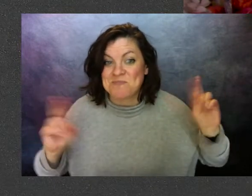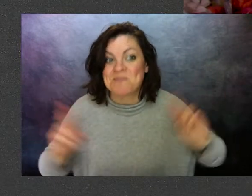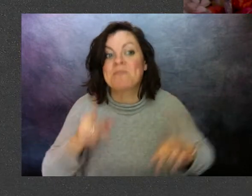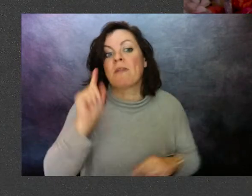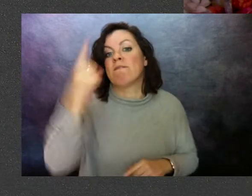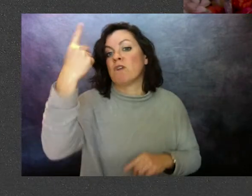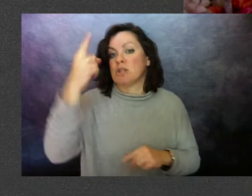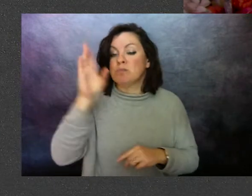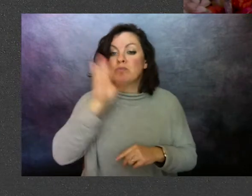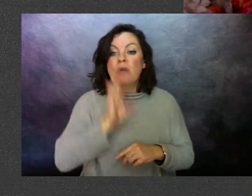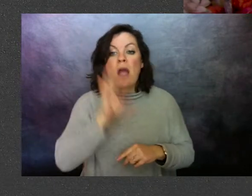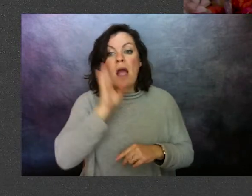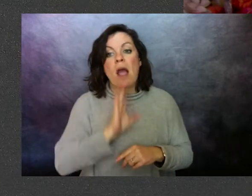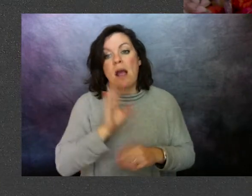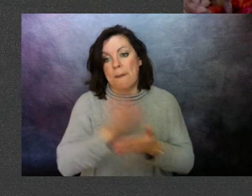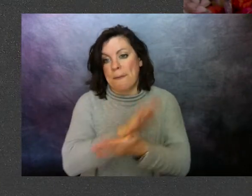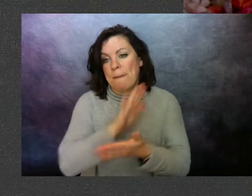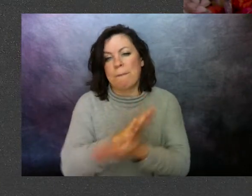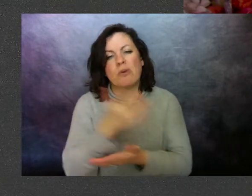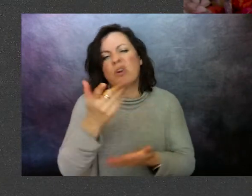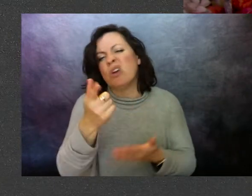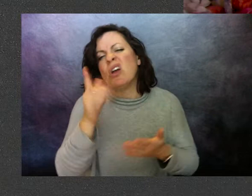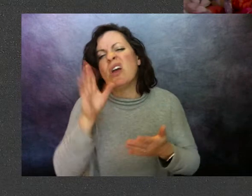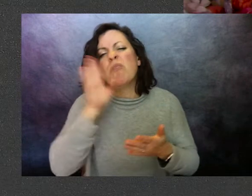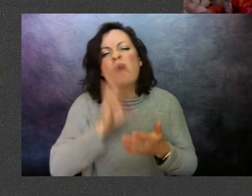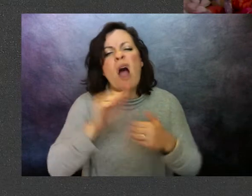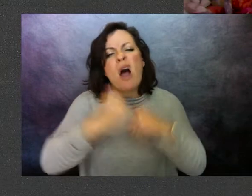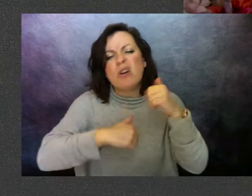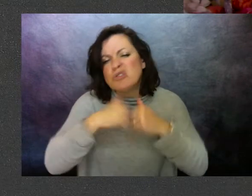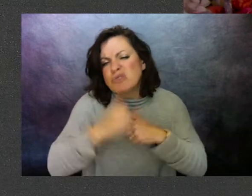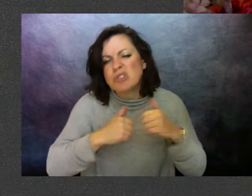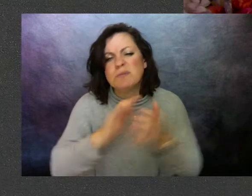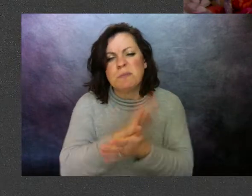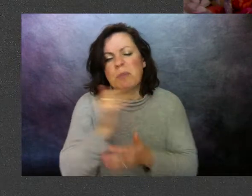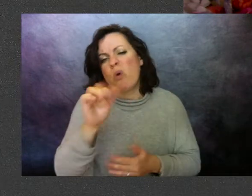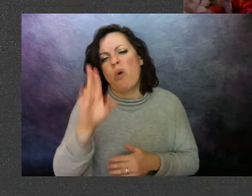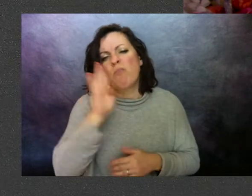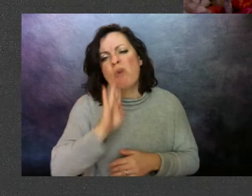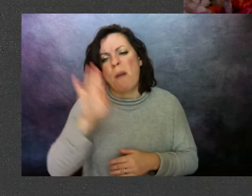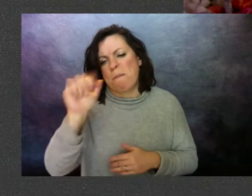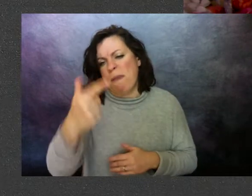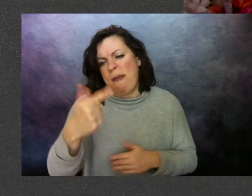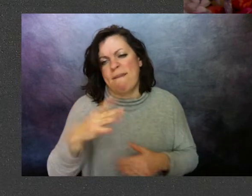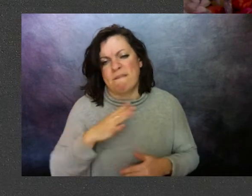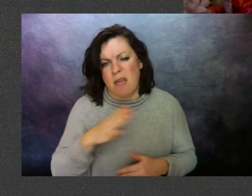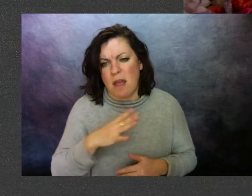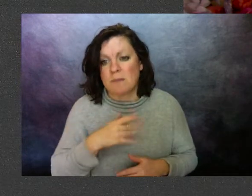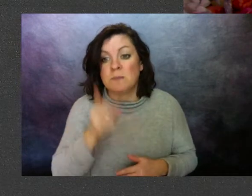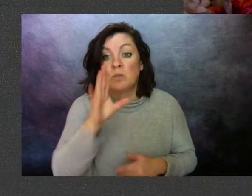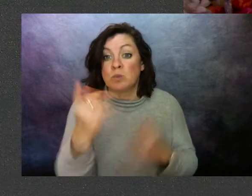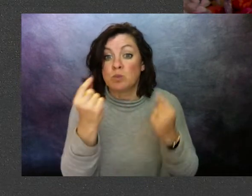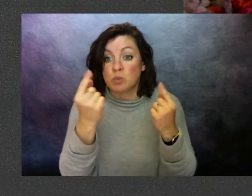your brown construction paper or brown bag, whatever you have, this is going to be for the trunk